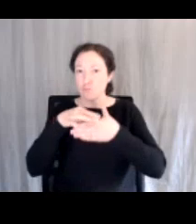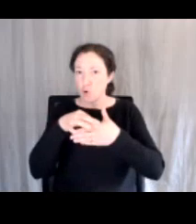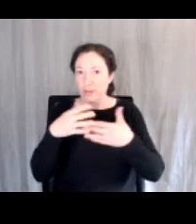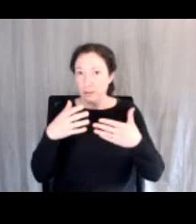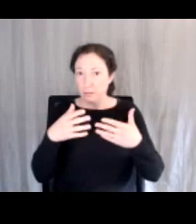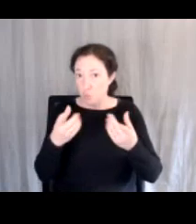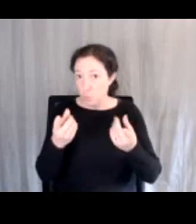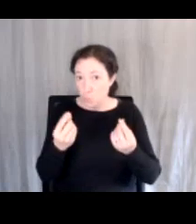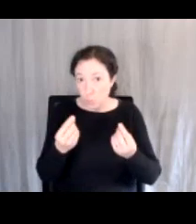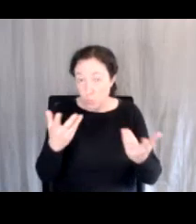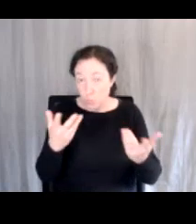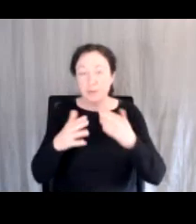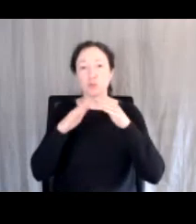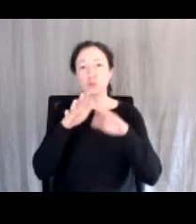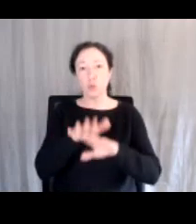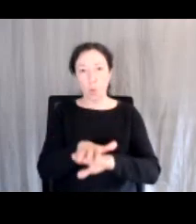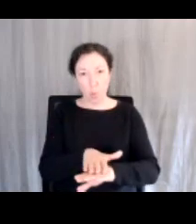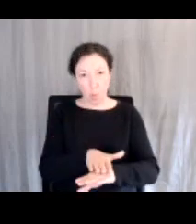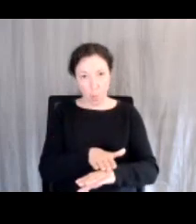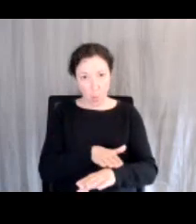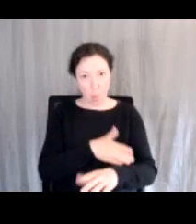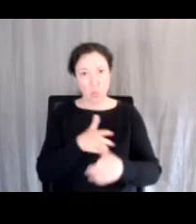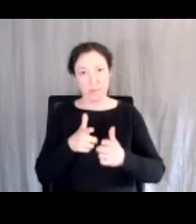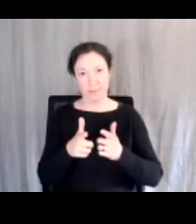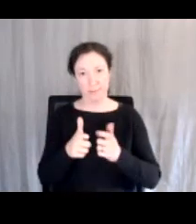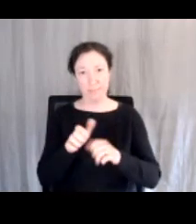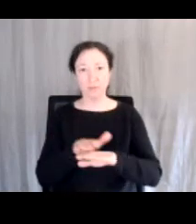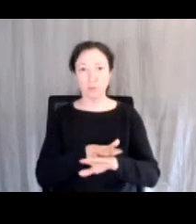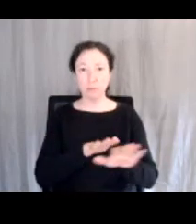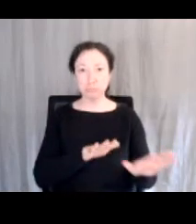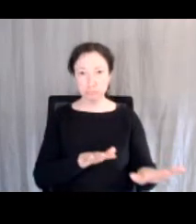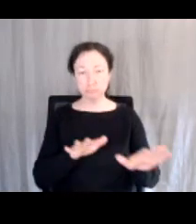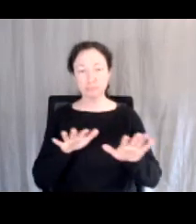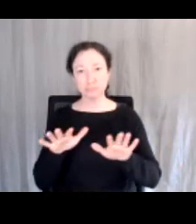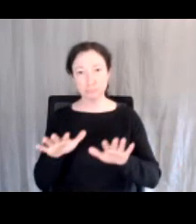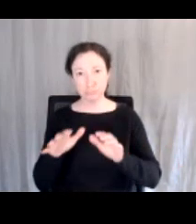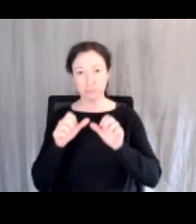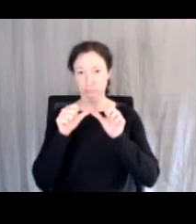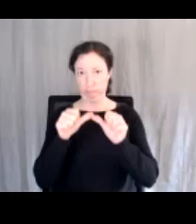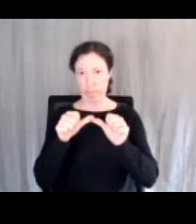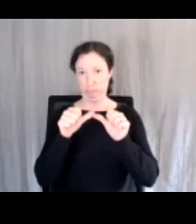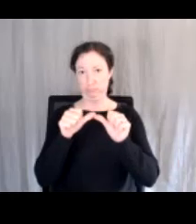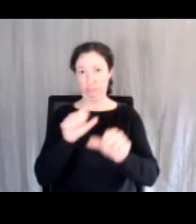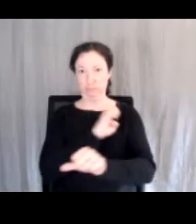digested, digested and converted into sugar. And that creates gradual sustained energy instead of that rapid spike.